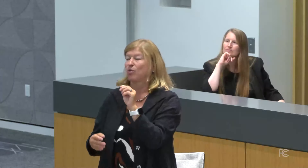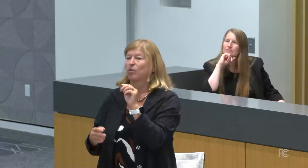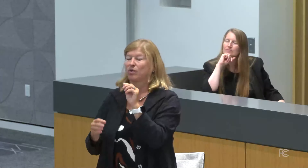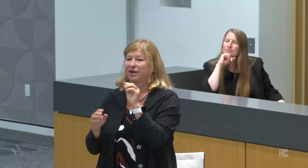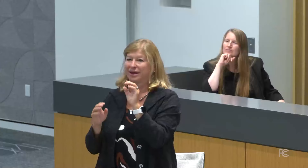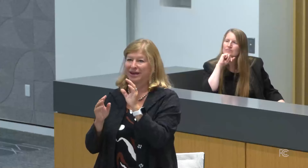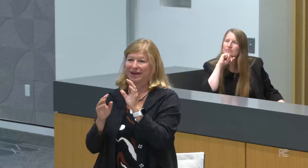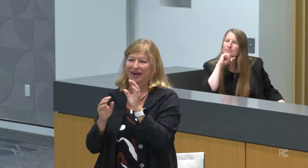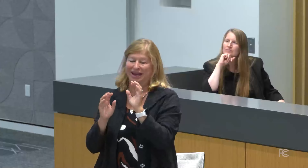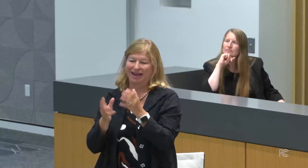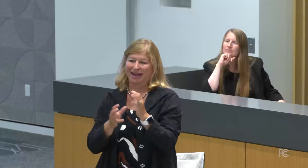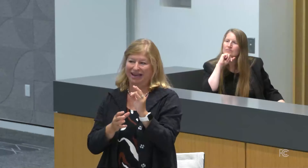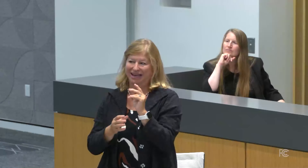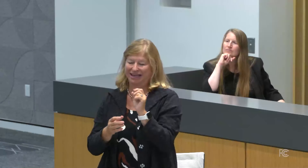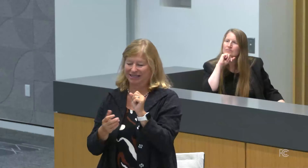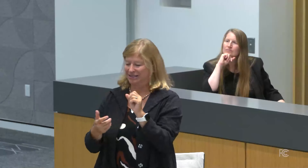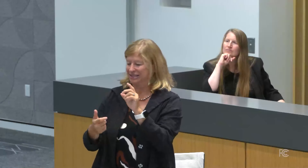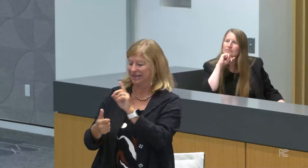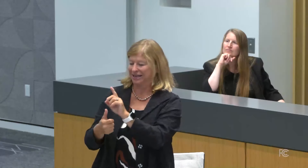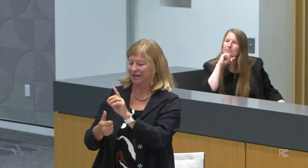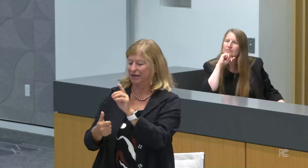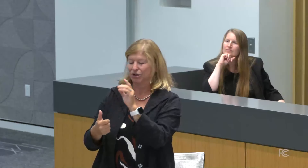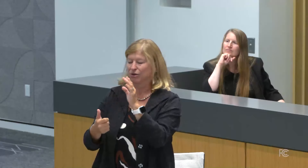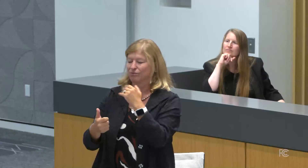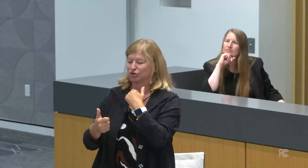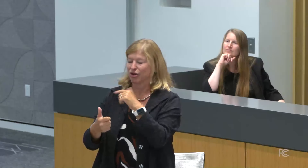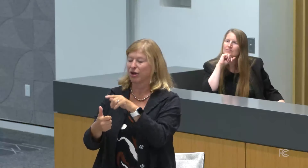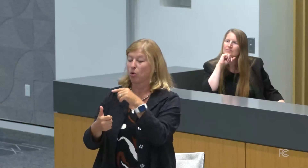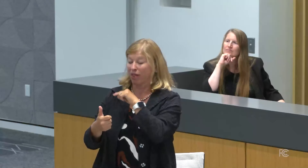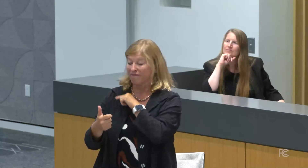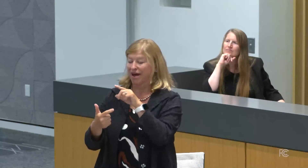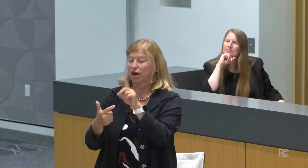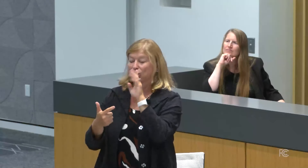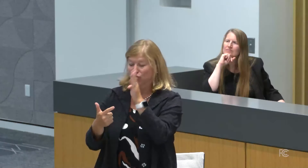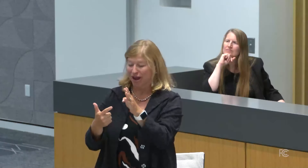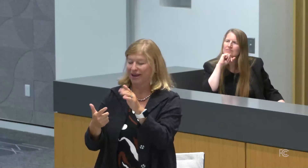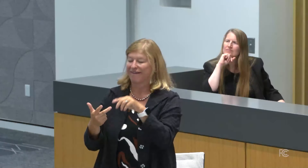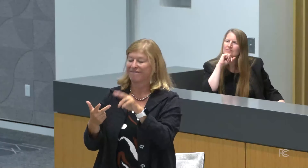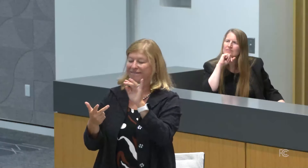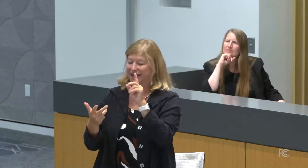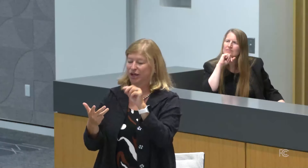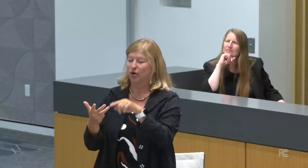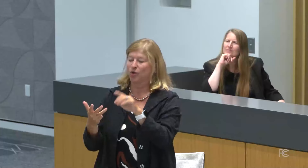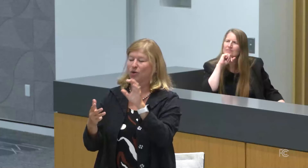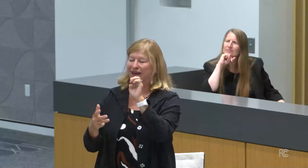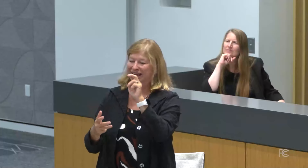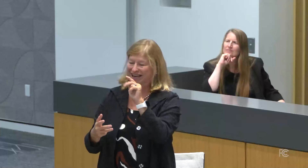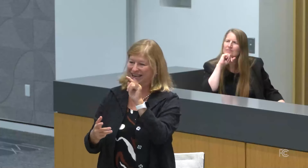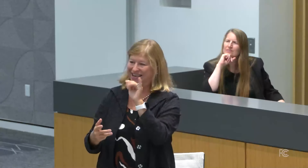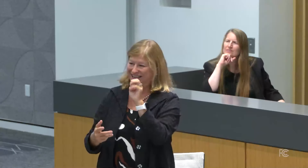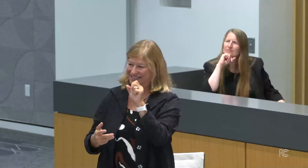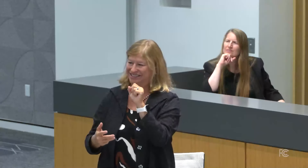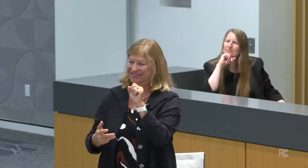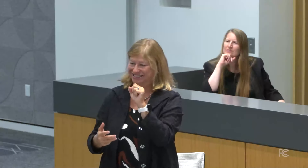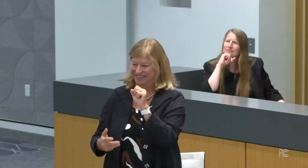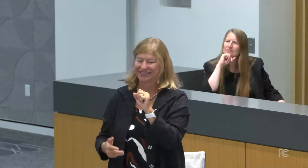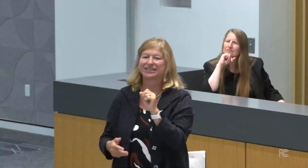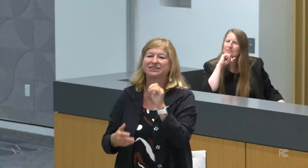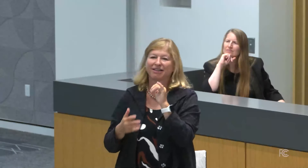FEDERAL AGENCIES WOULD LIKE TO IMPLEMENT DVC? AT FCC.GOV/DVC YOU'LL FIND A